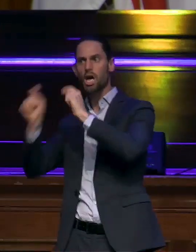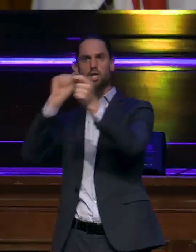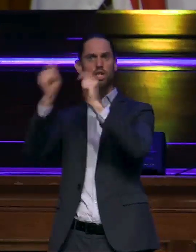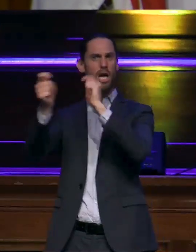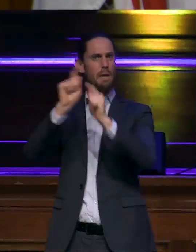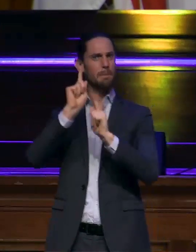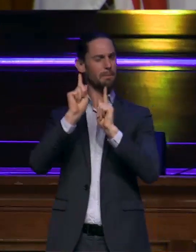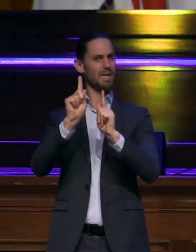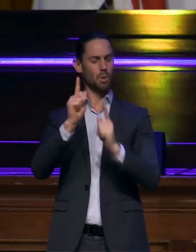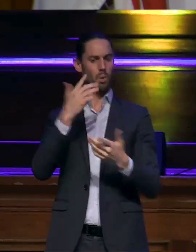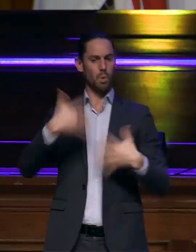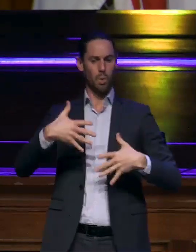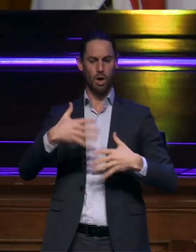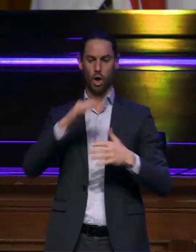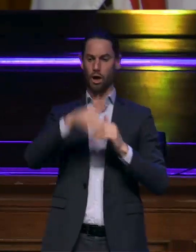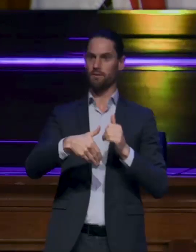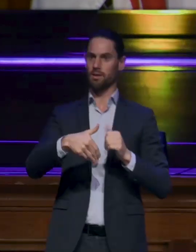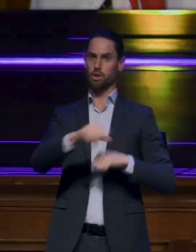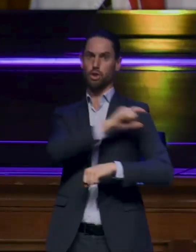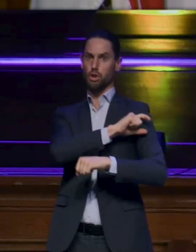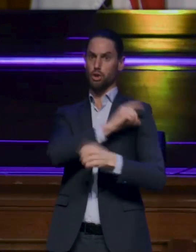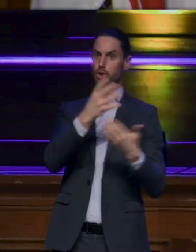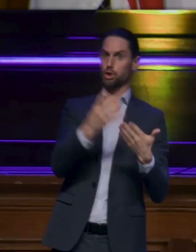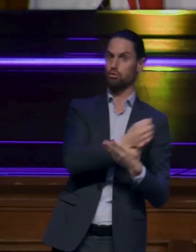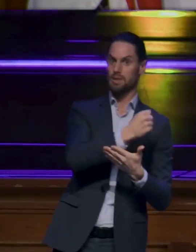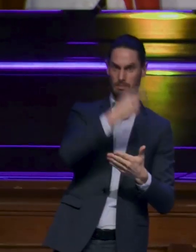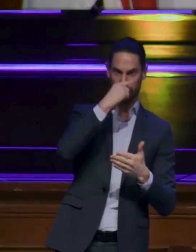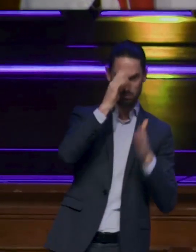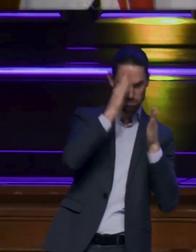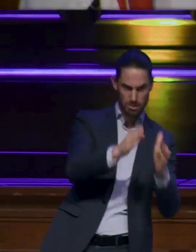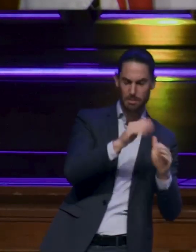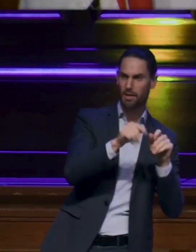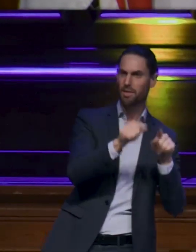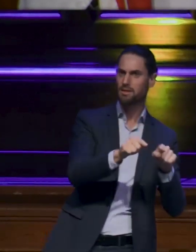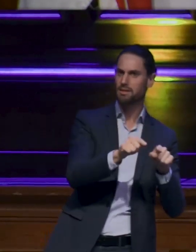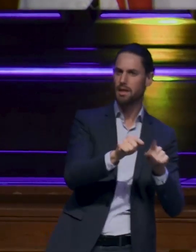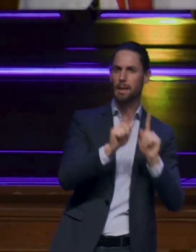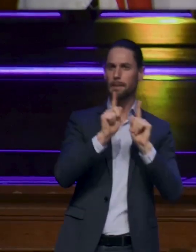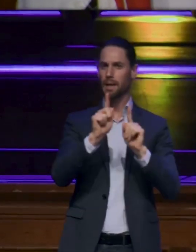financially for people when you look abroad and see outcomes overseas through